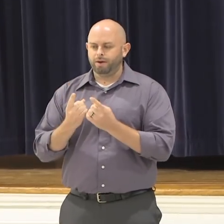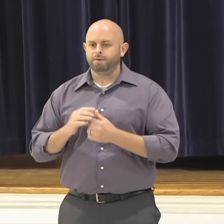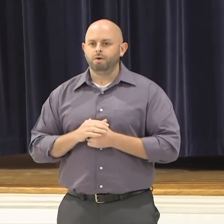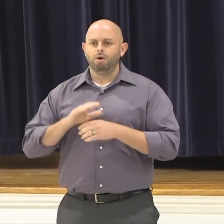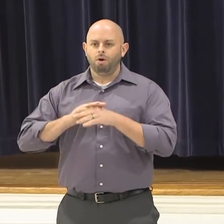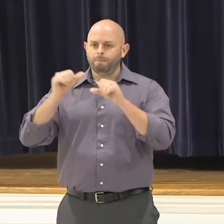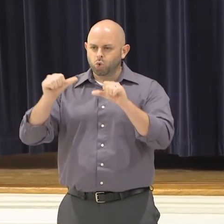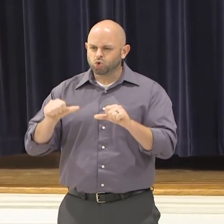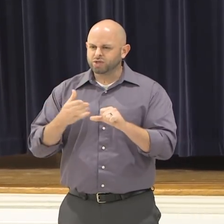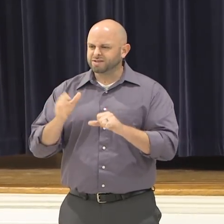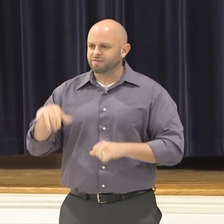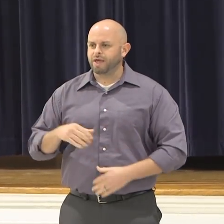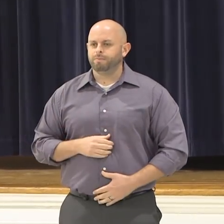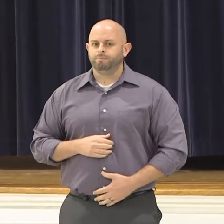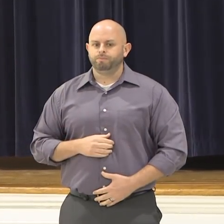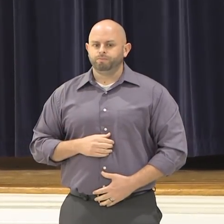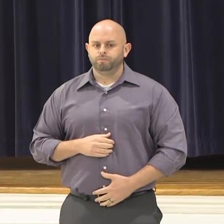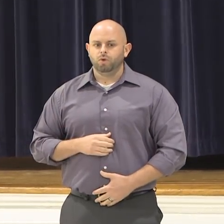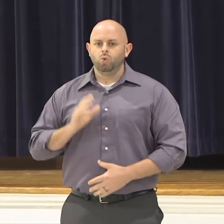and things like that so we're gonna do this as a little bit of a game of